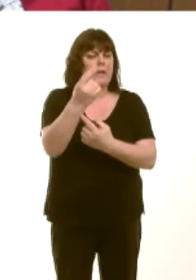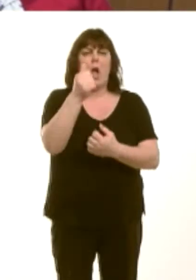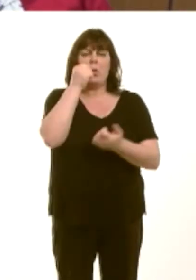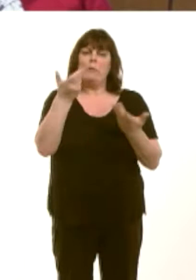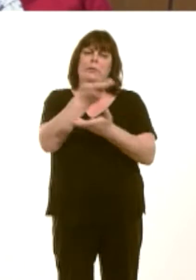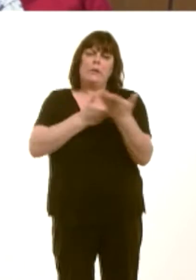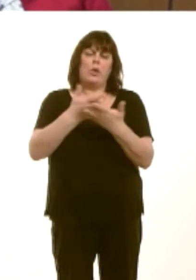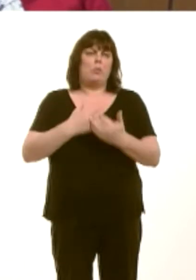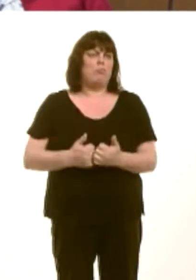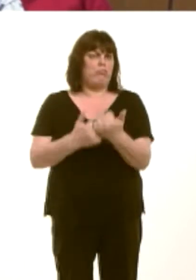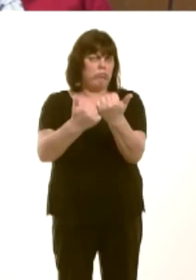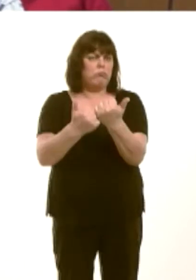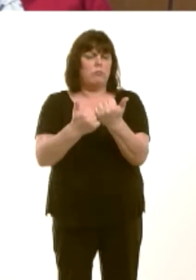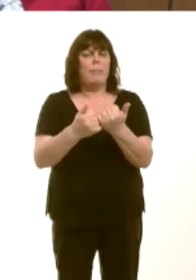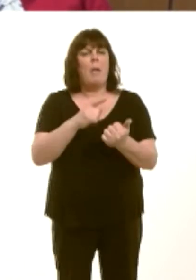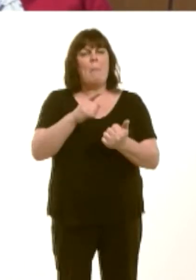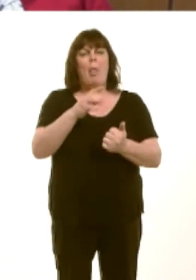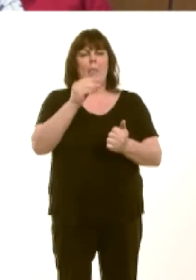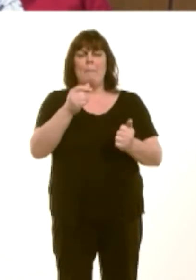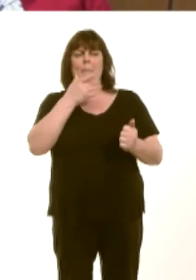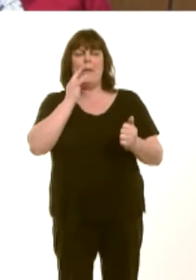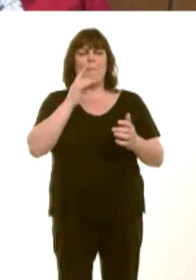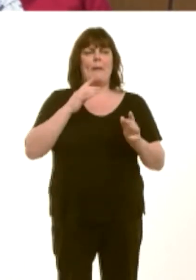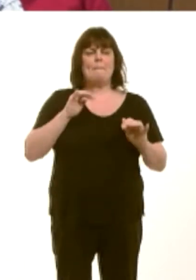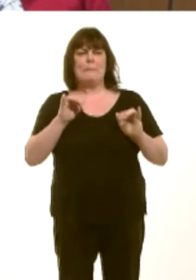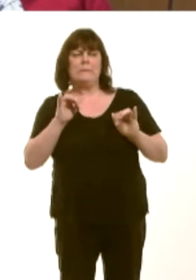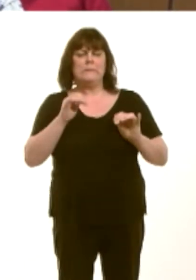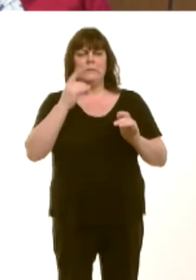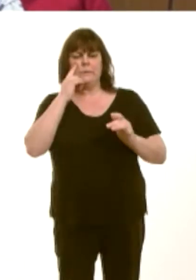There is, I understand, cautious optimism in terms of developing an agreeable solution,